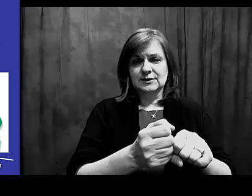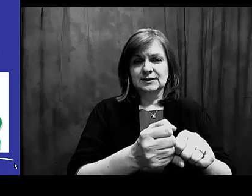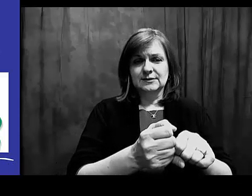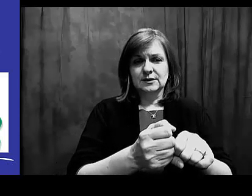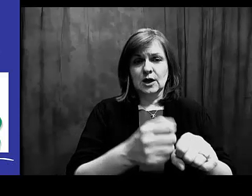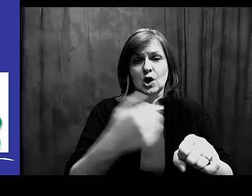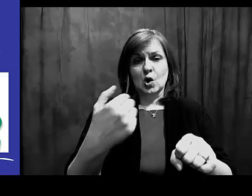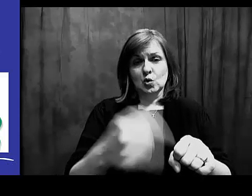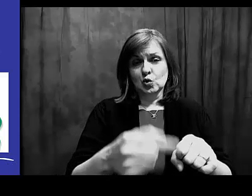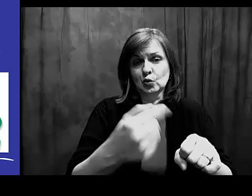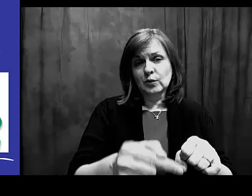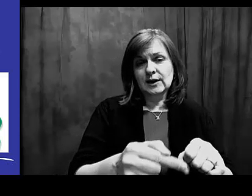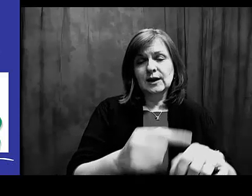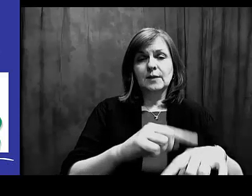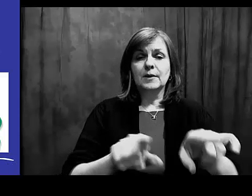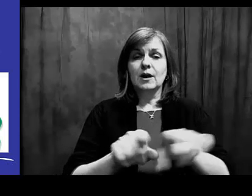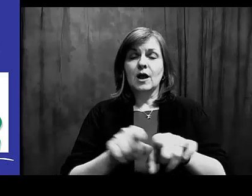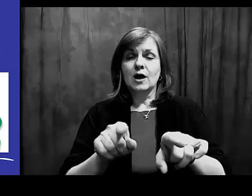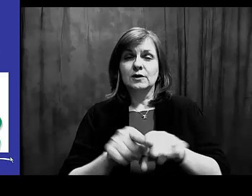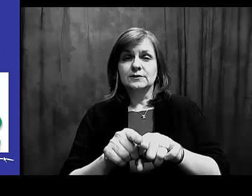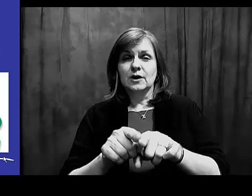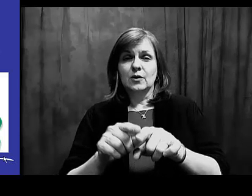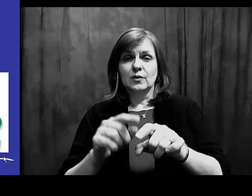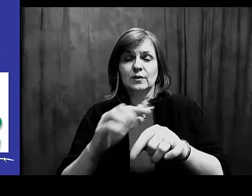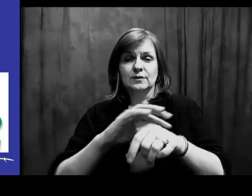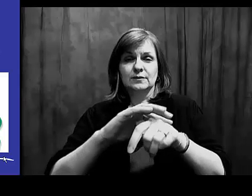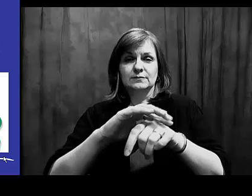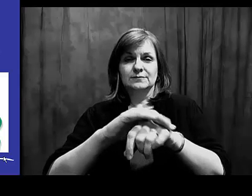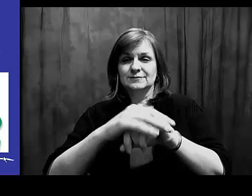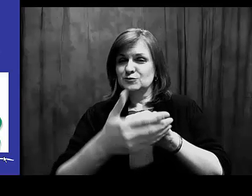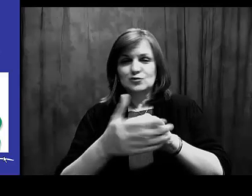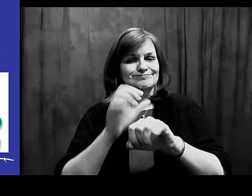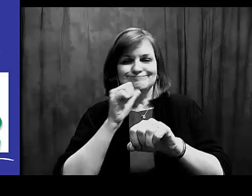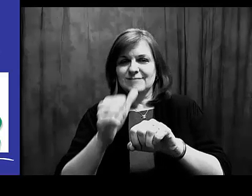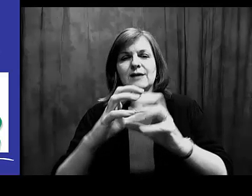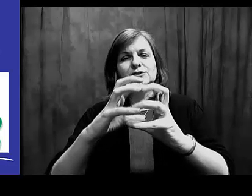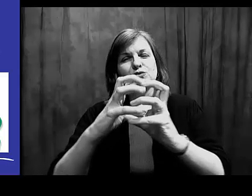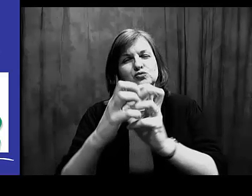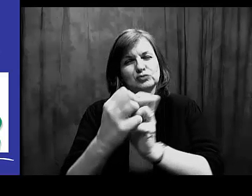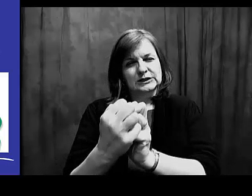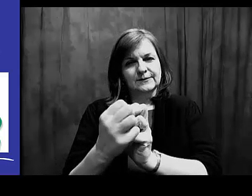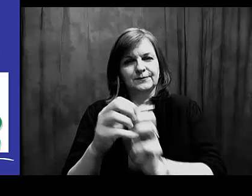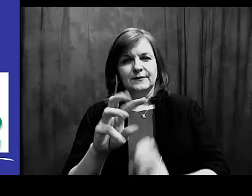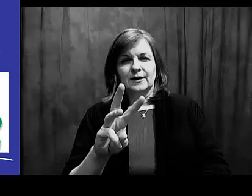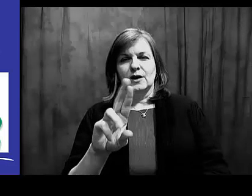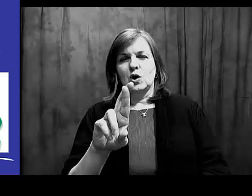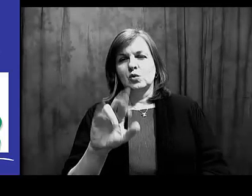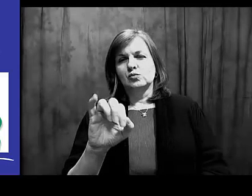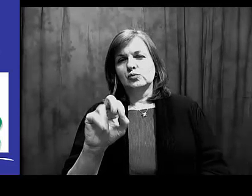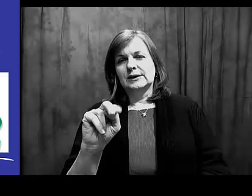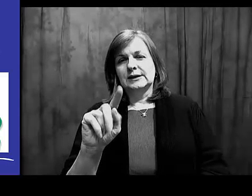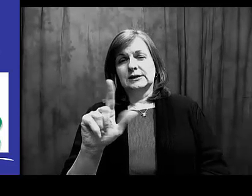not only green but also wrinkled